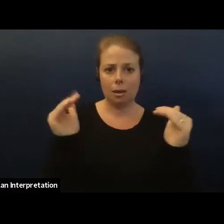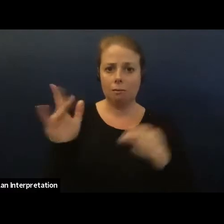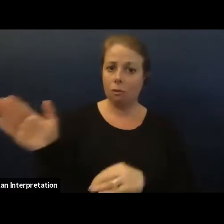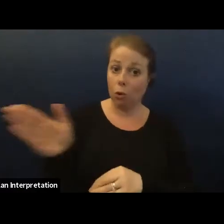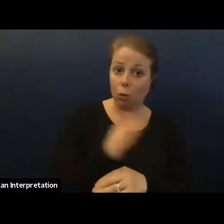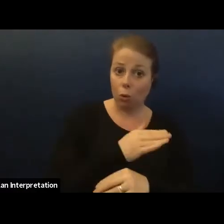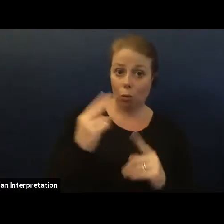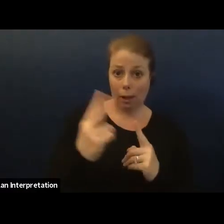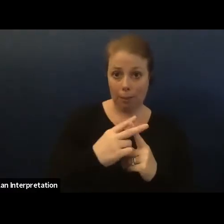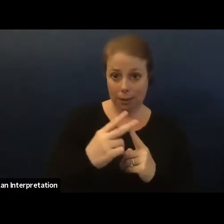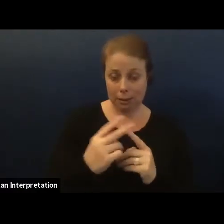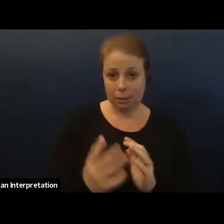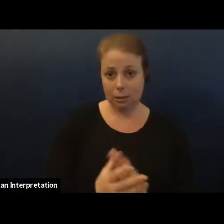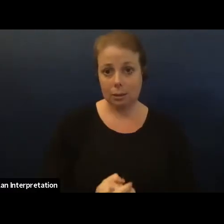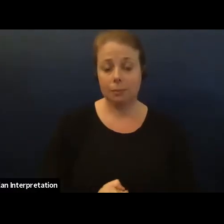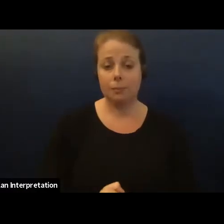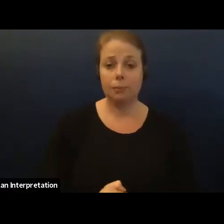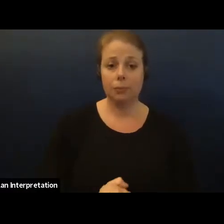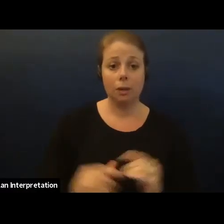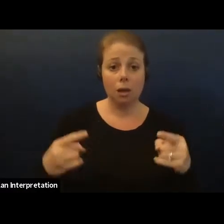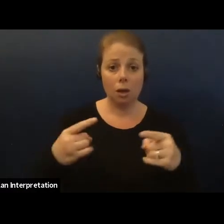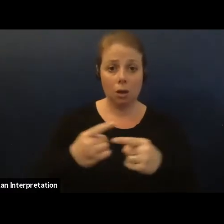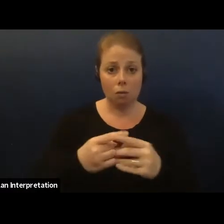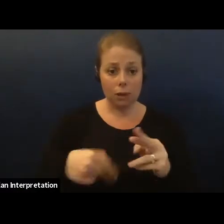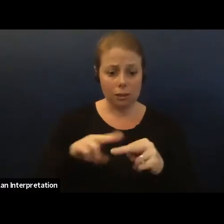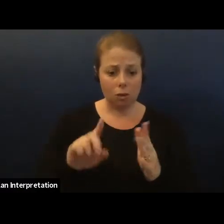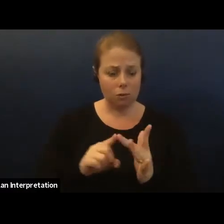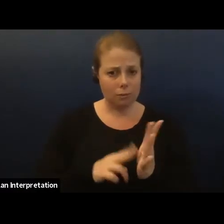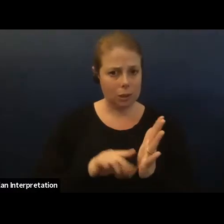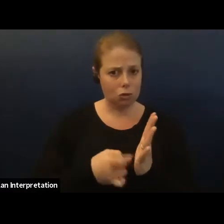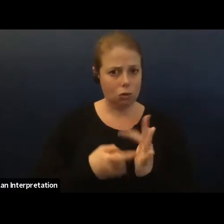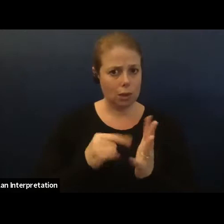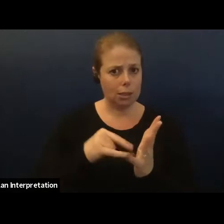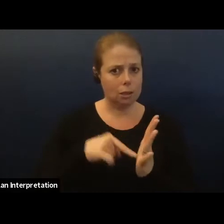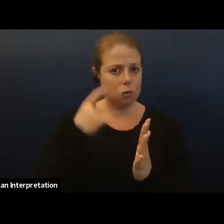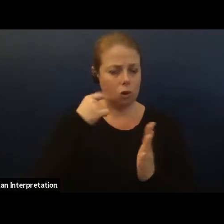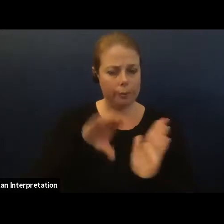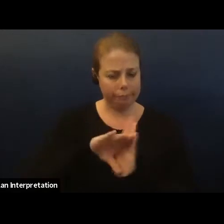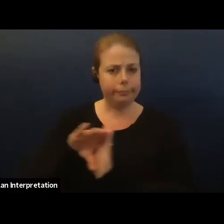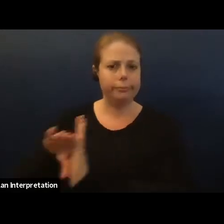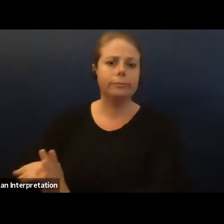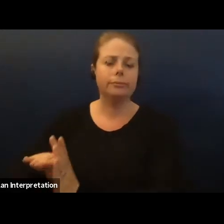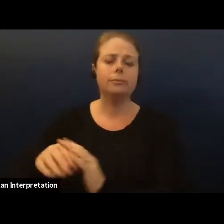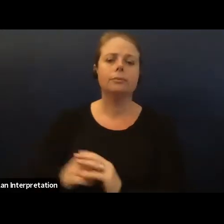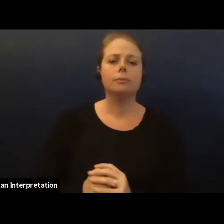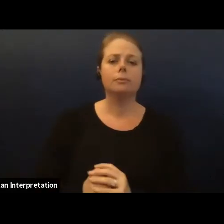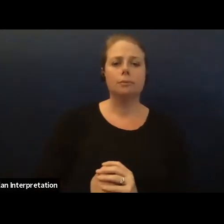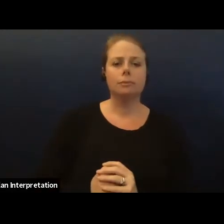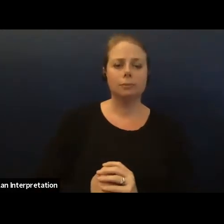So that gives you a flavour of what it is to be a peer and how the peer assessment process works.